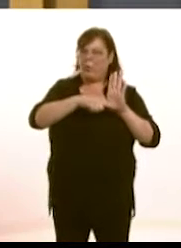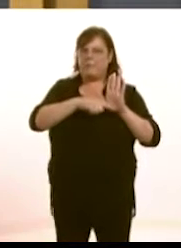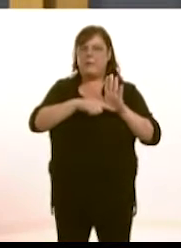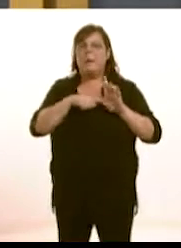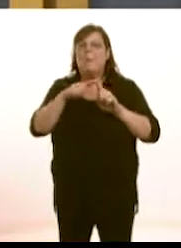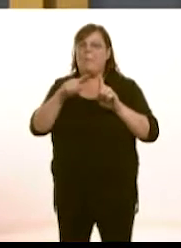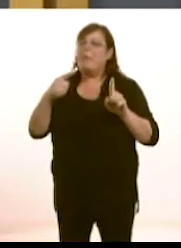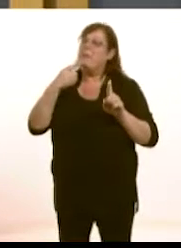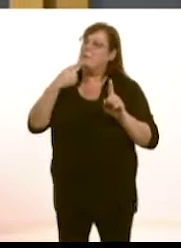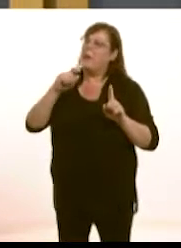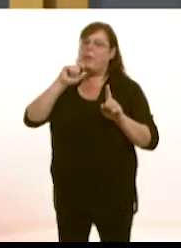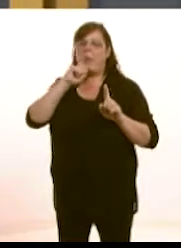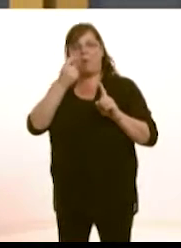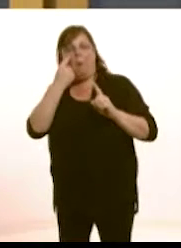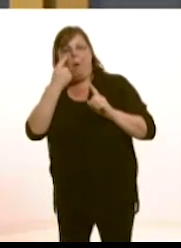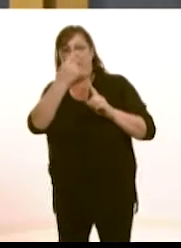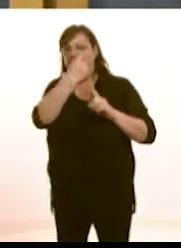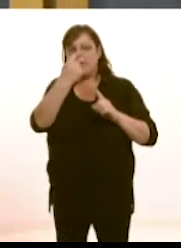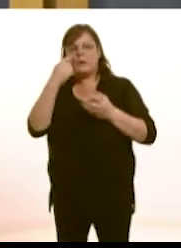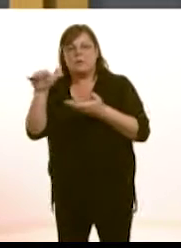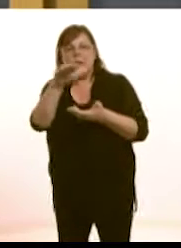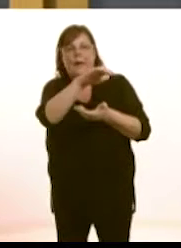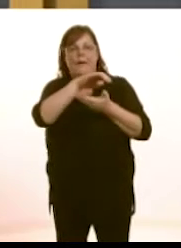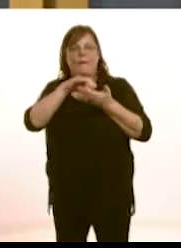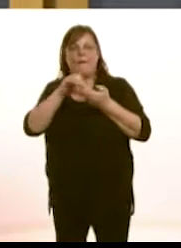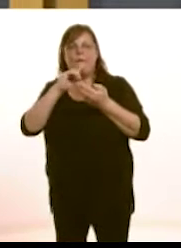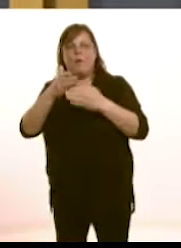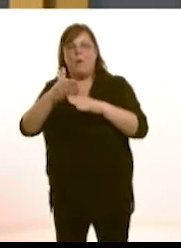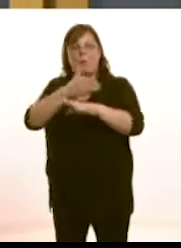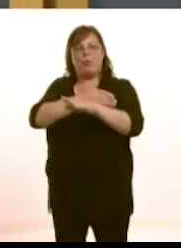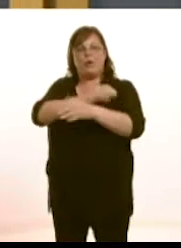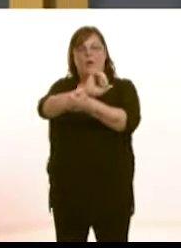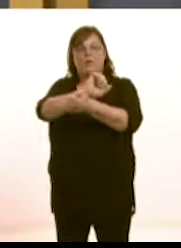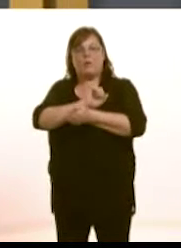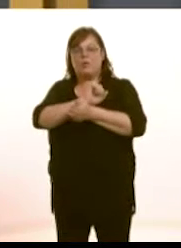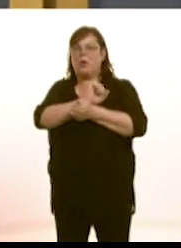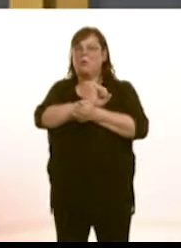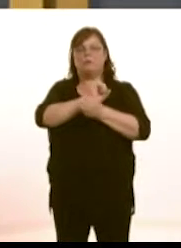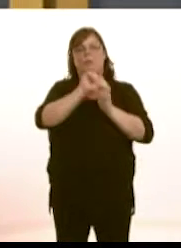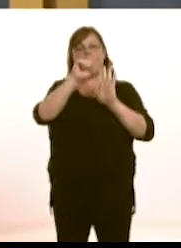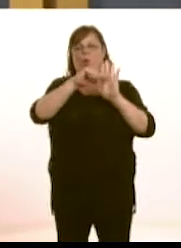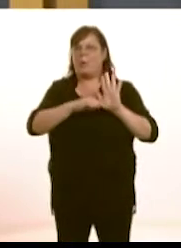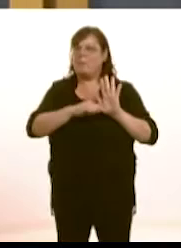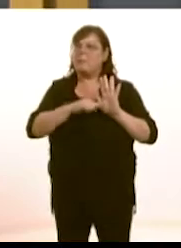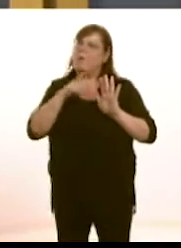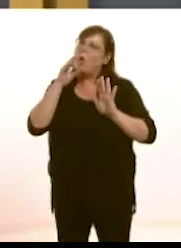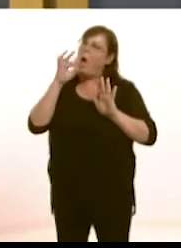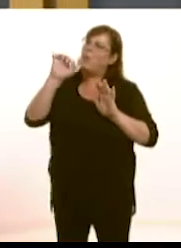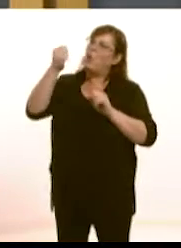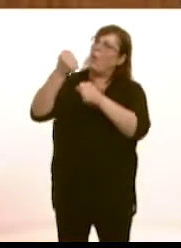further evidence on taking forward pre-custodial perpetrator programmes. What action is your Government doing to facilitate that?